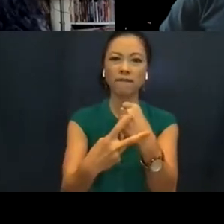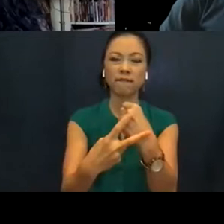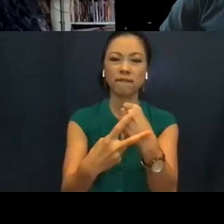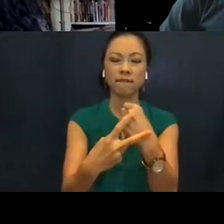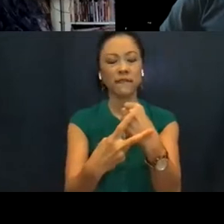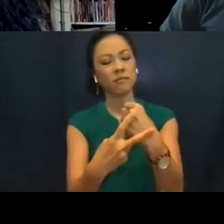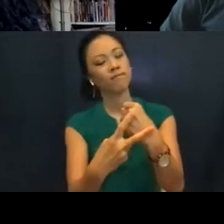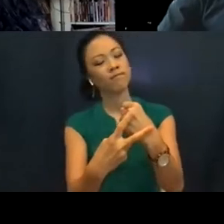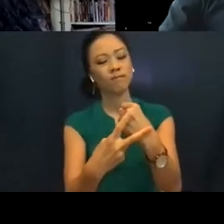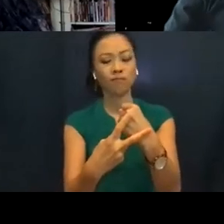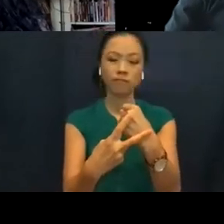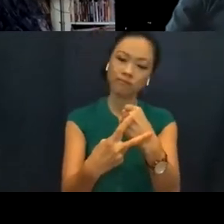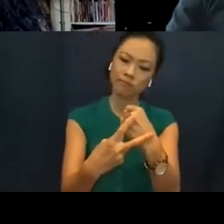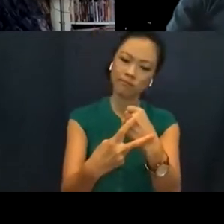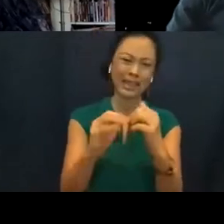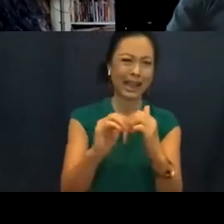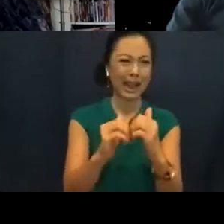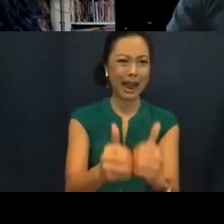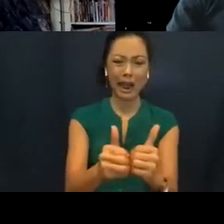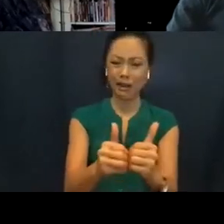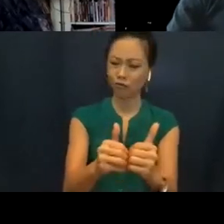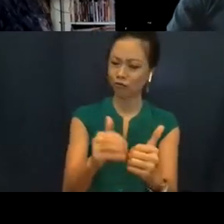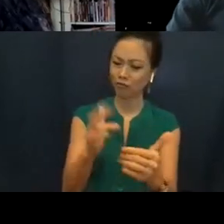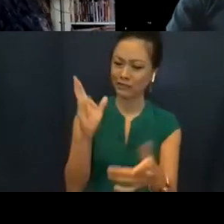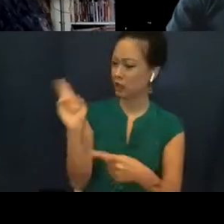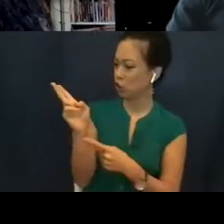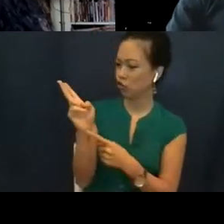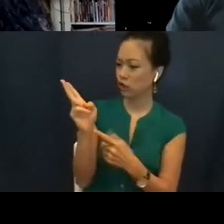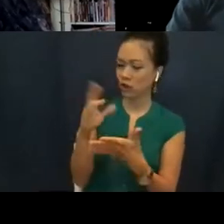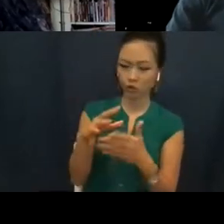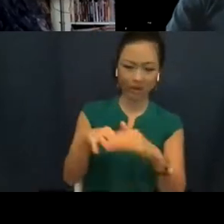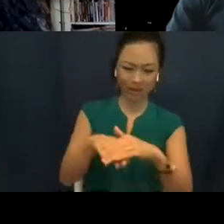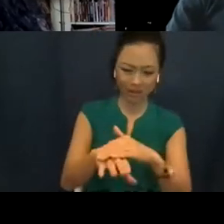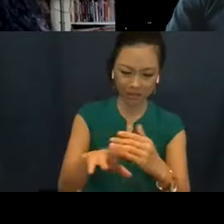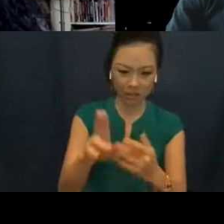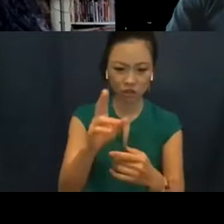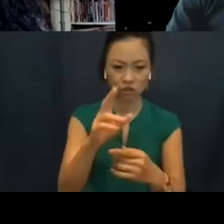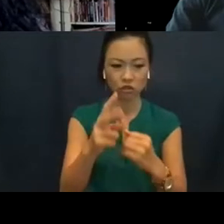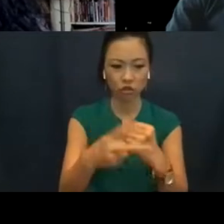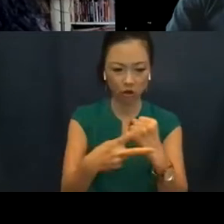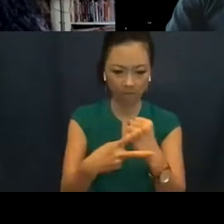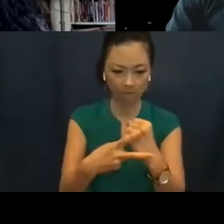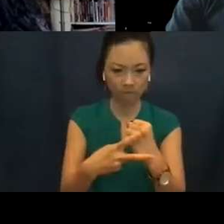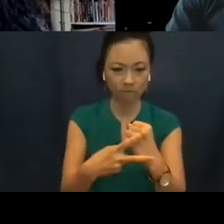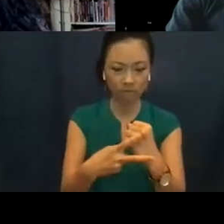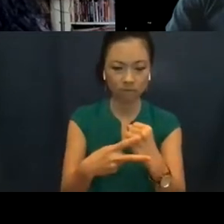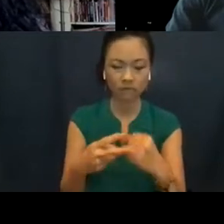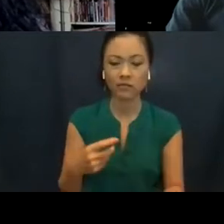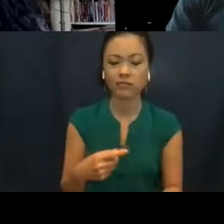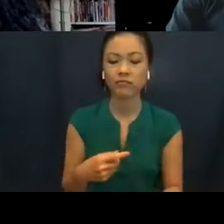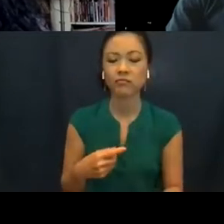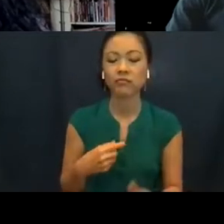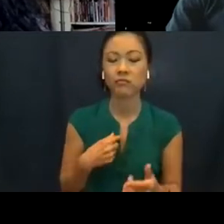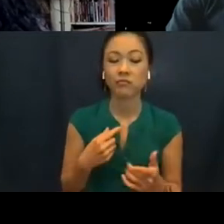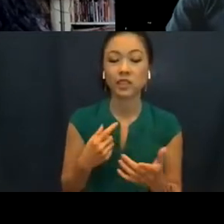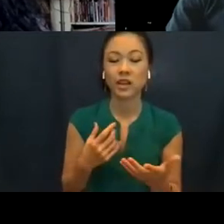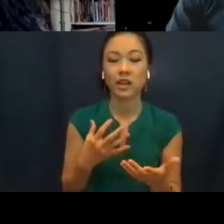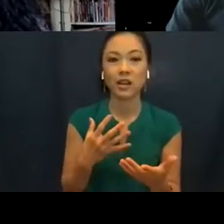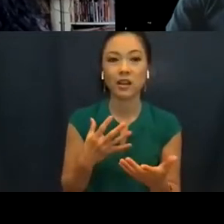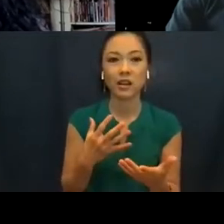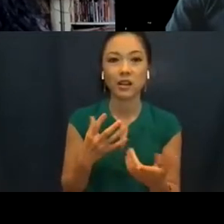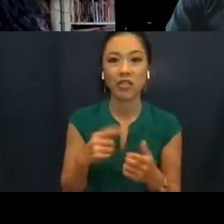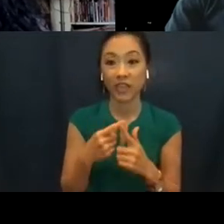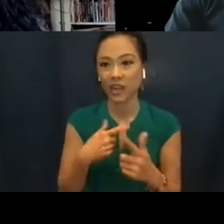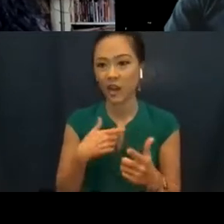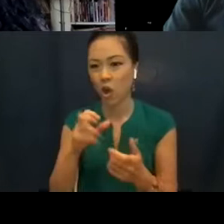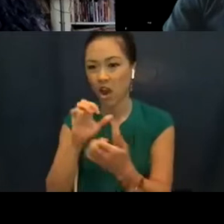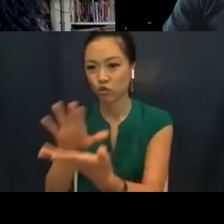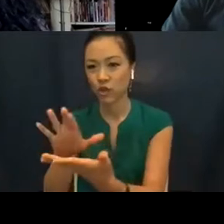archive is accessed because I kind of want to address a comment